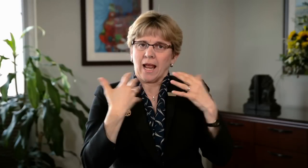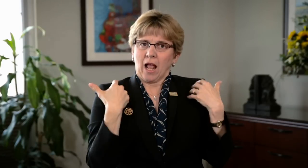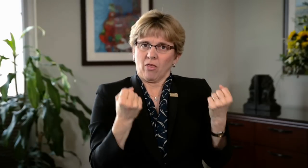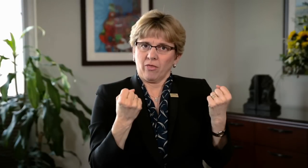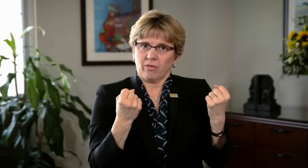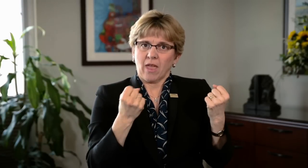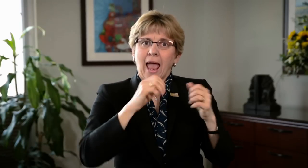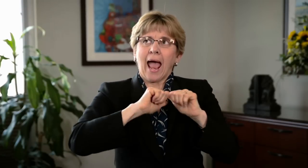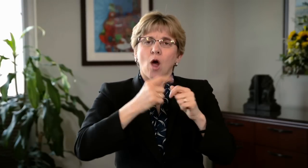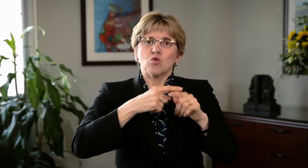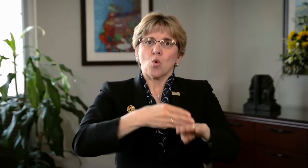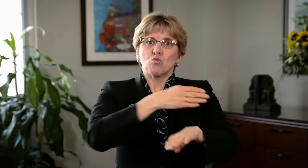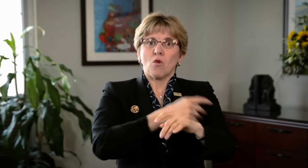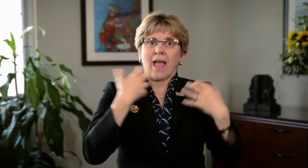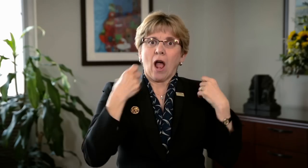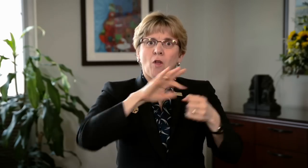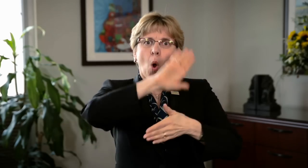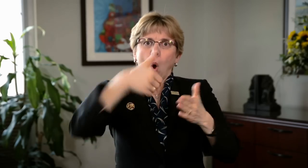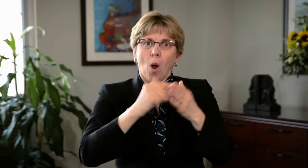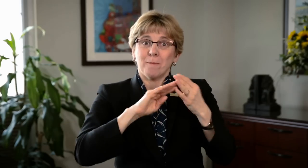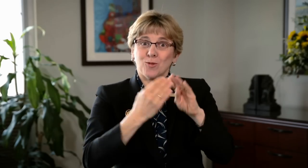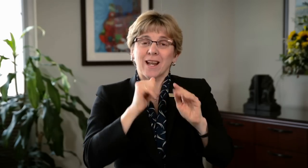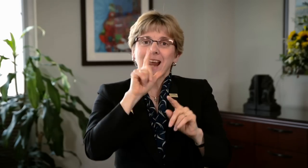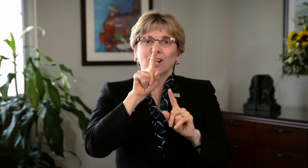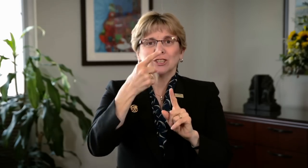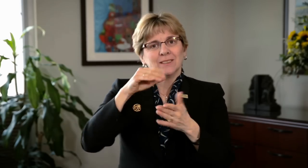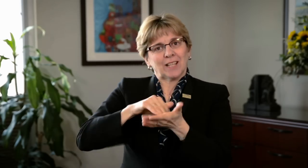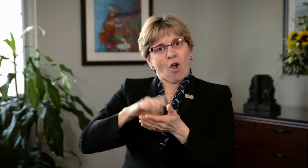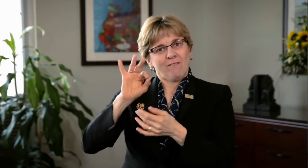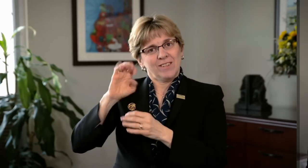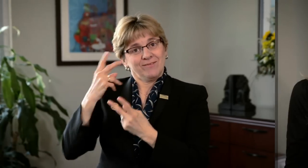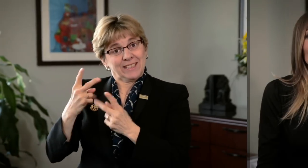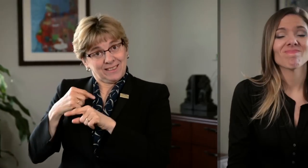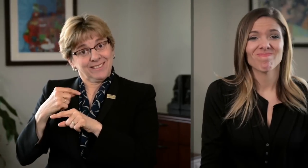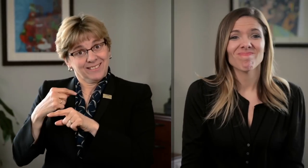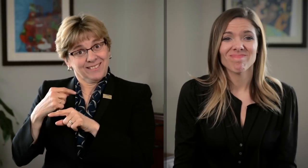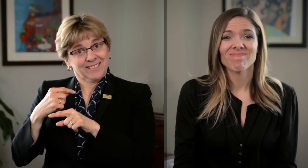How to improve the health of the whole community, not just within the doctor's office.